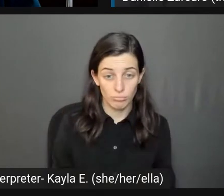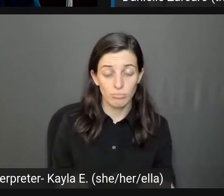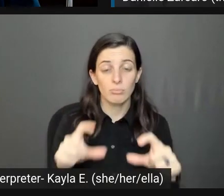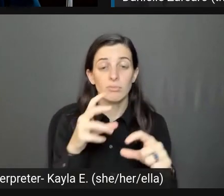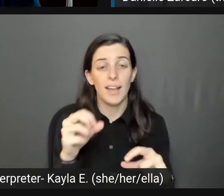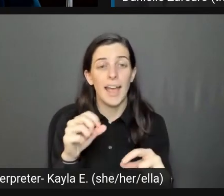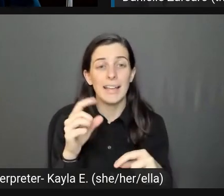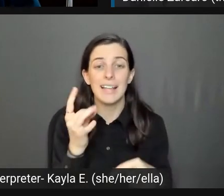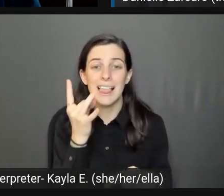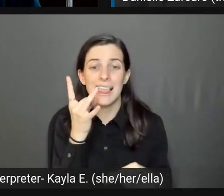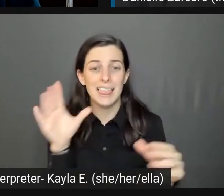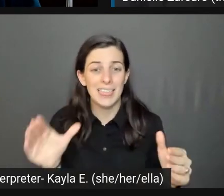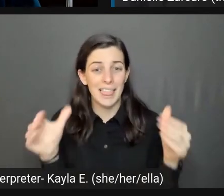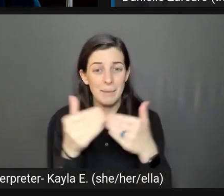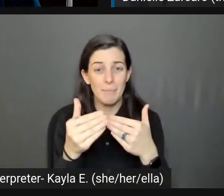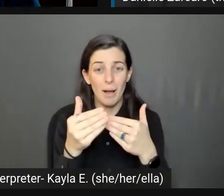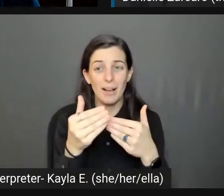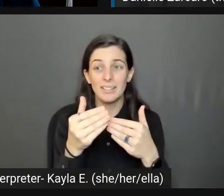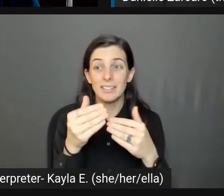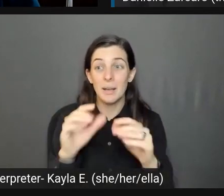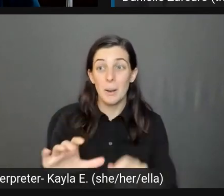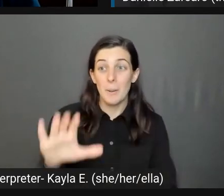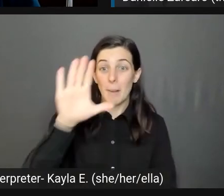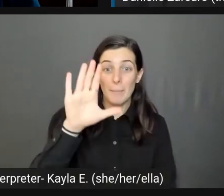That's the easy stuff to get right.